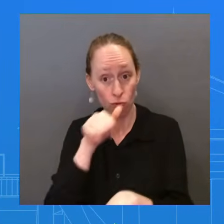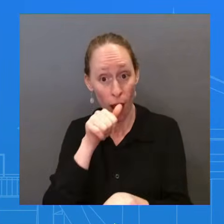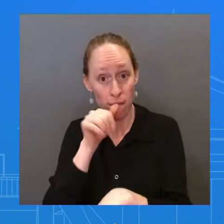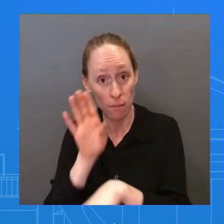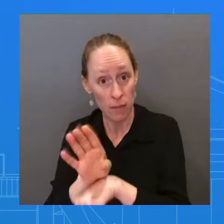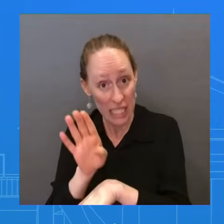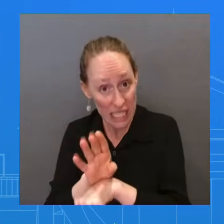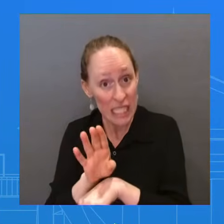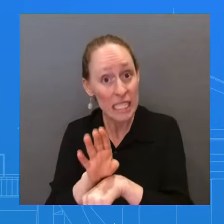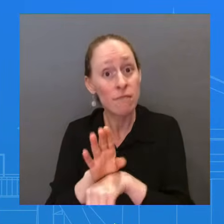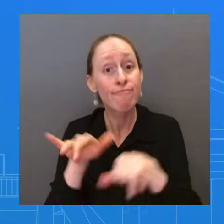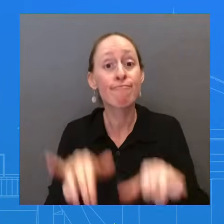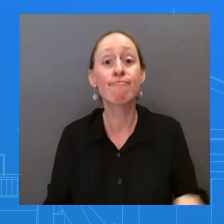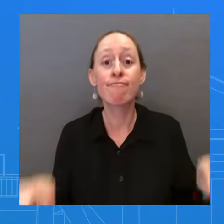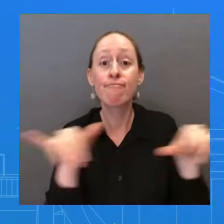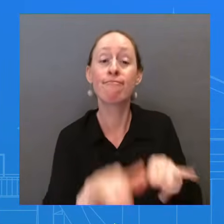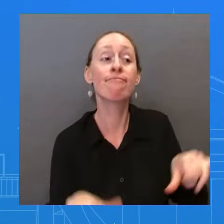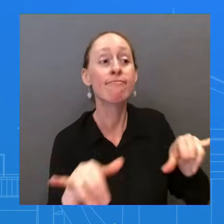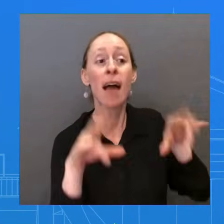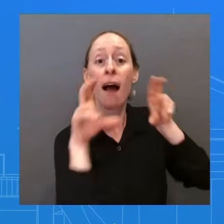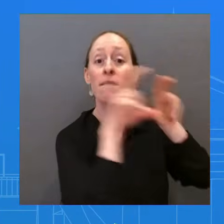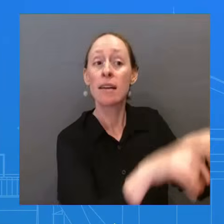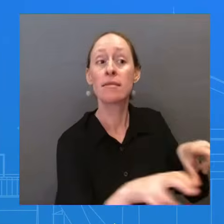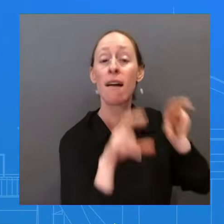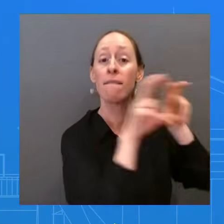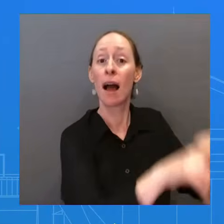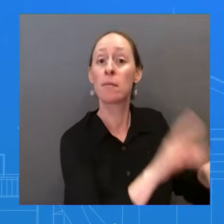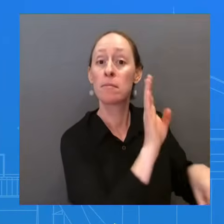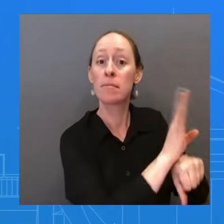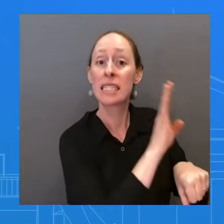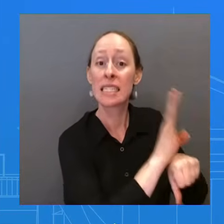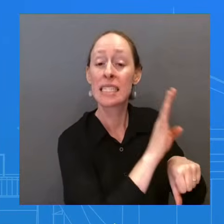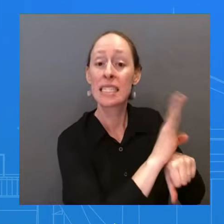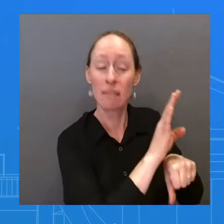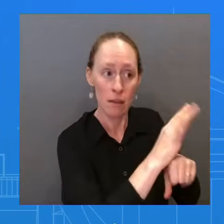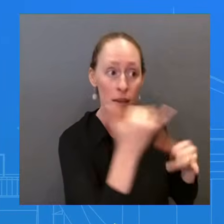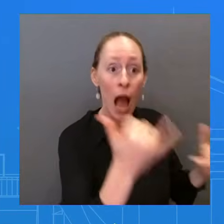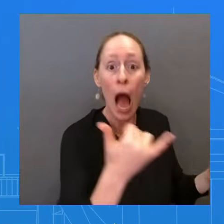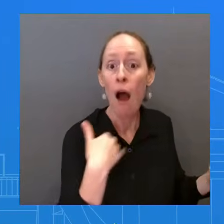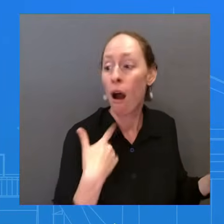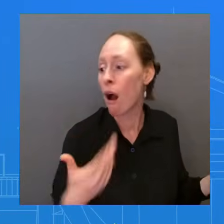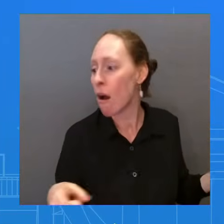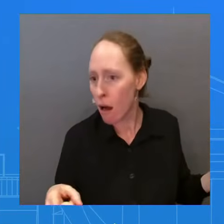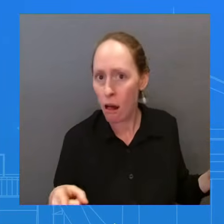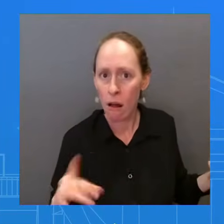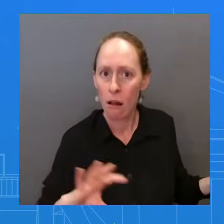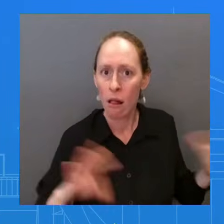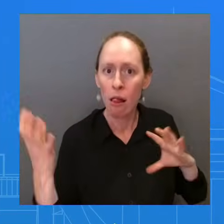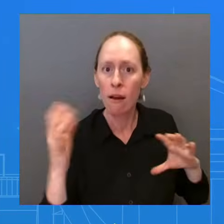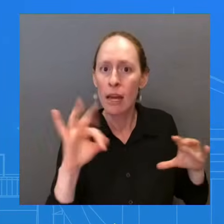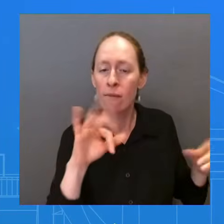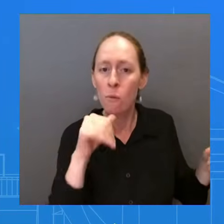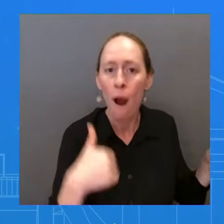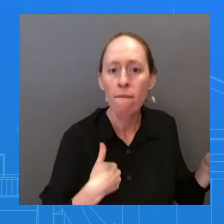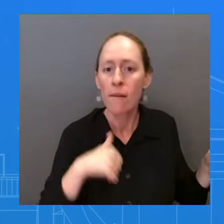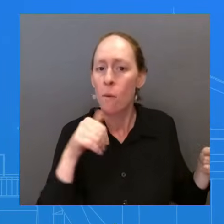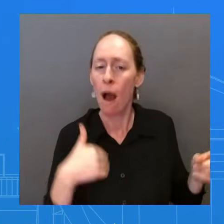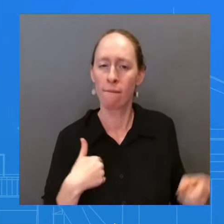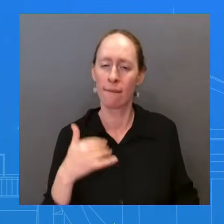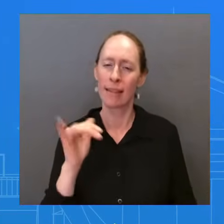So that's something that we're going to have to continue to work through. Whether or not this visit is going to help us along